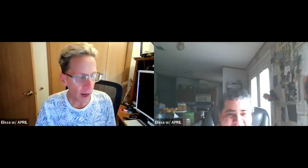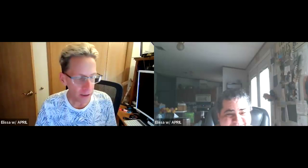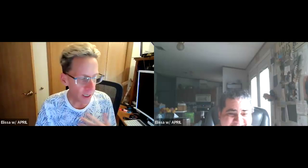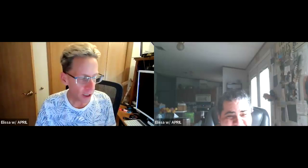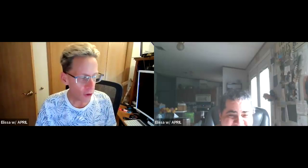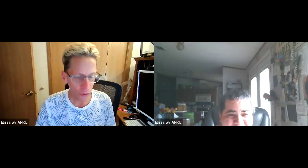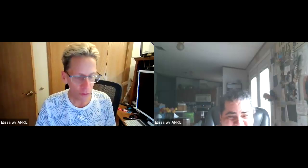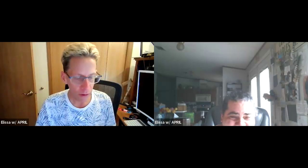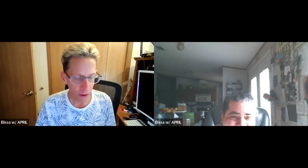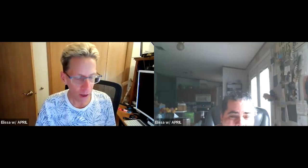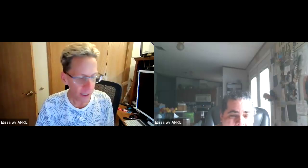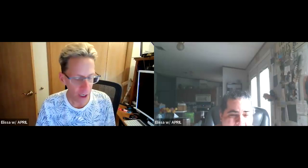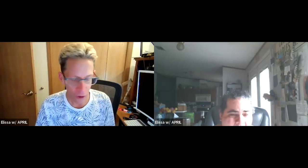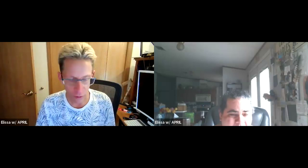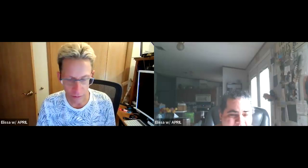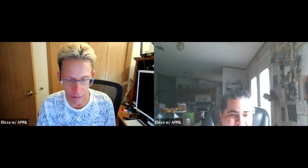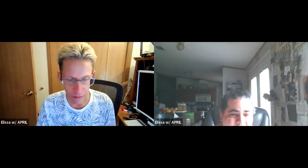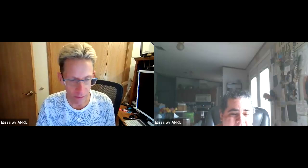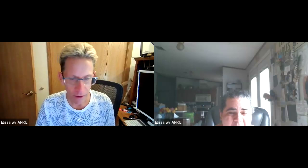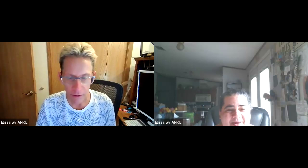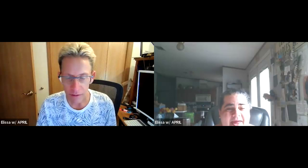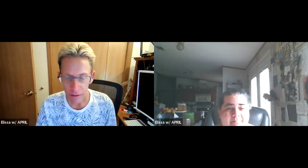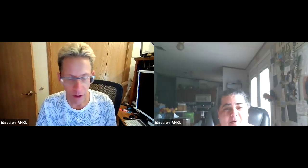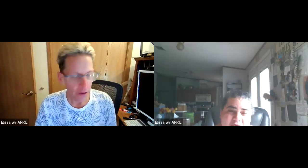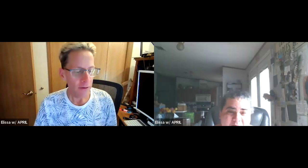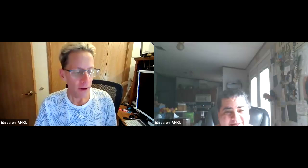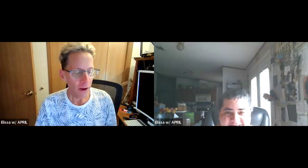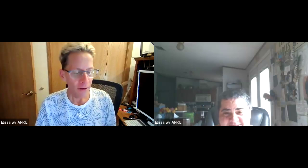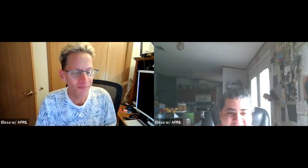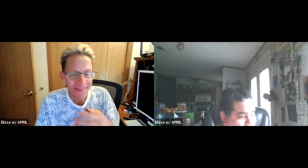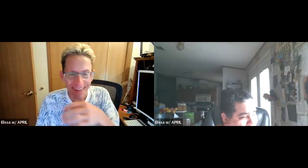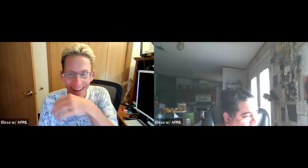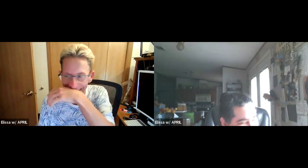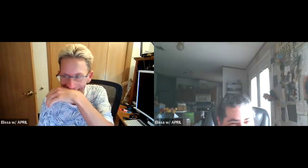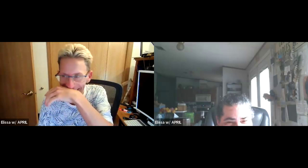Don Dew: I can't hear you. I can't hear you. Elissa w/ APRIL: We can't both be Alyssa with April